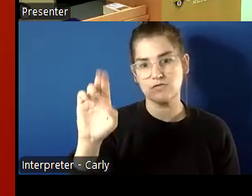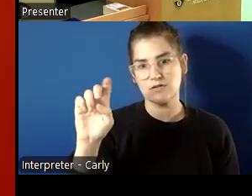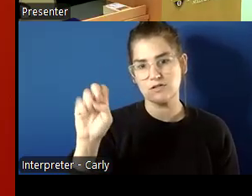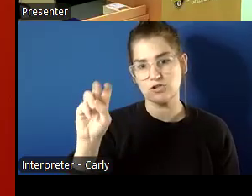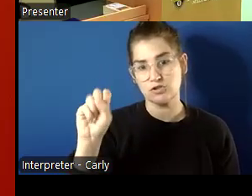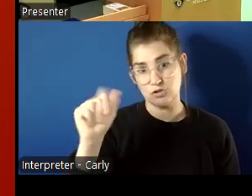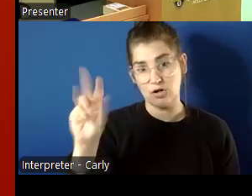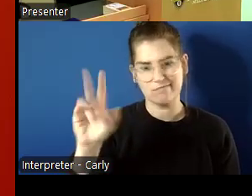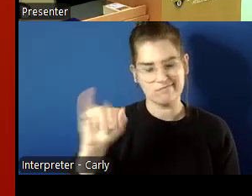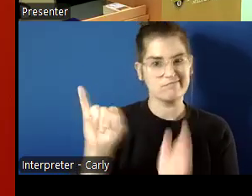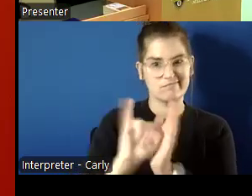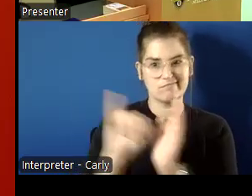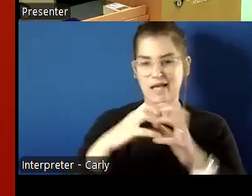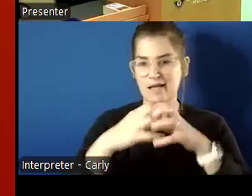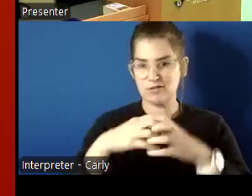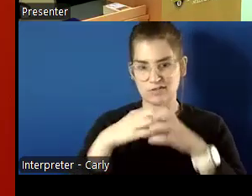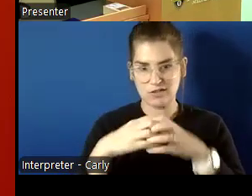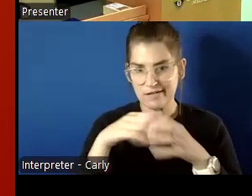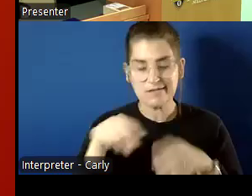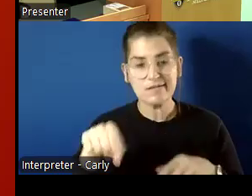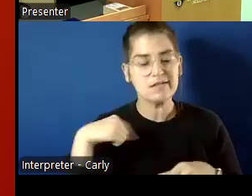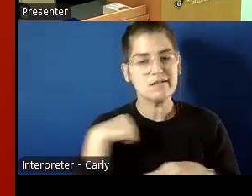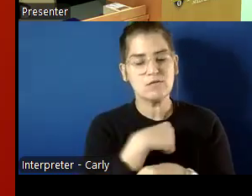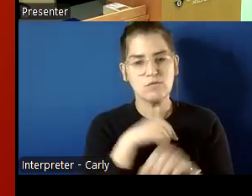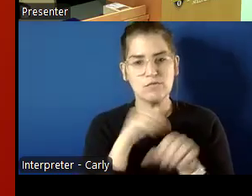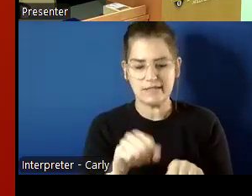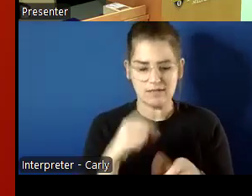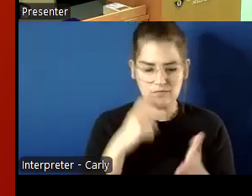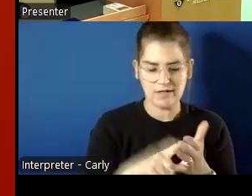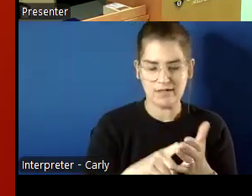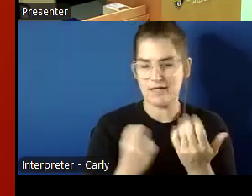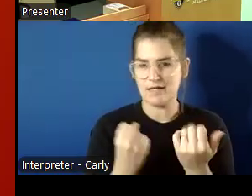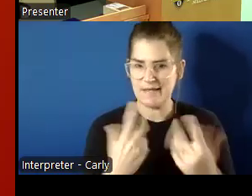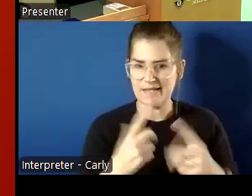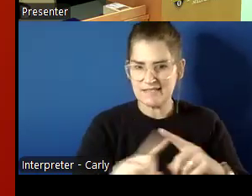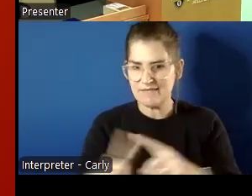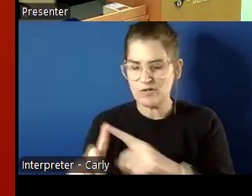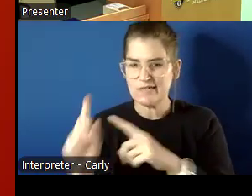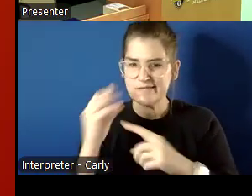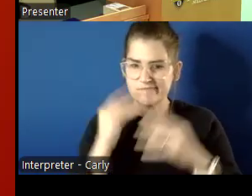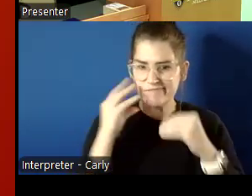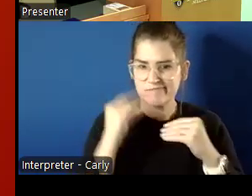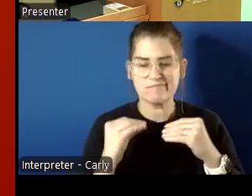or all of a person's identities can be invalidated experientially by someone who doesn't understand.